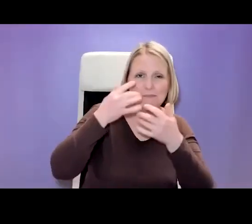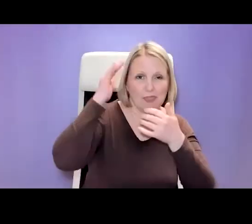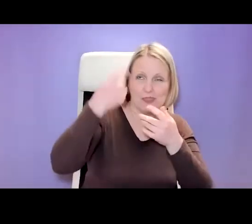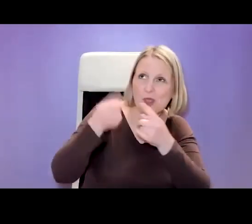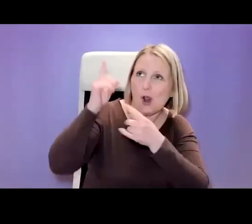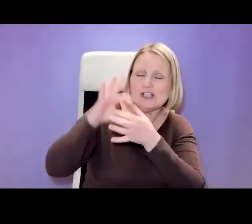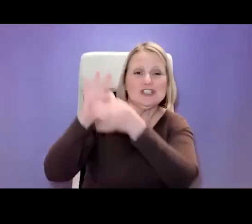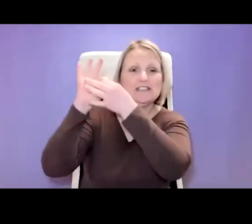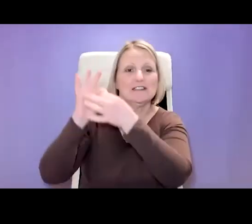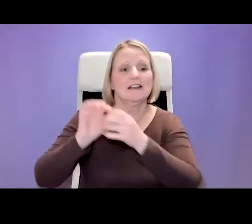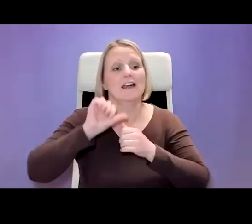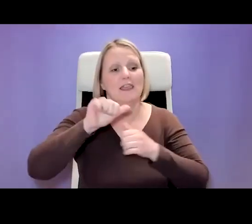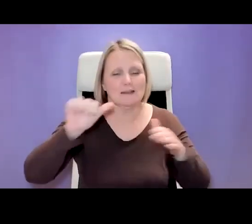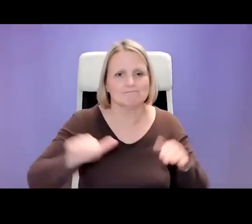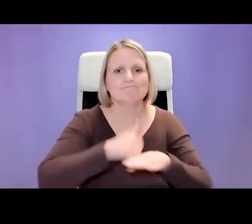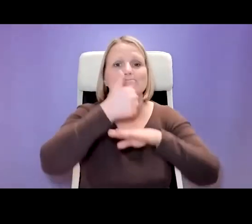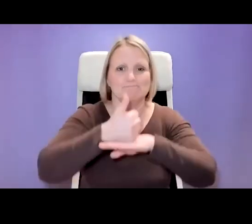So let me just start with the first line then.